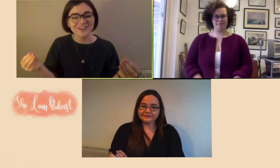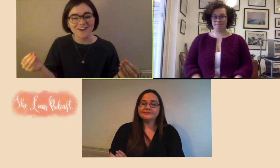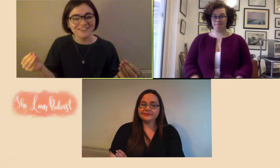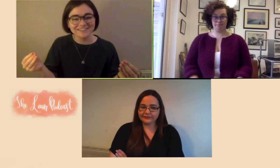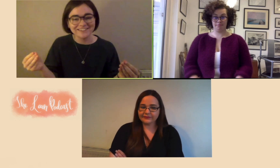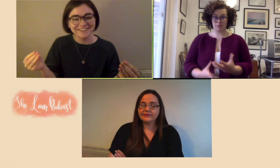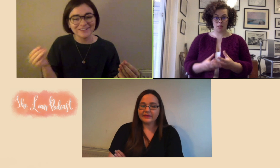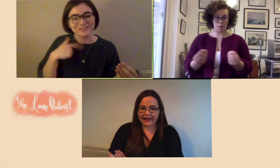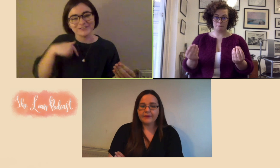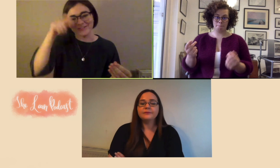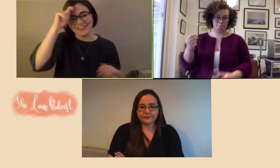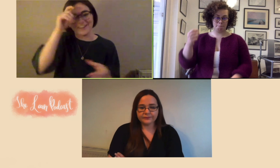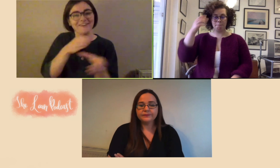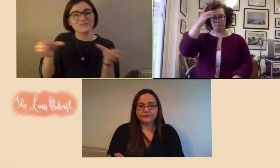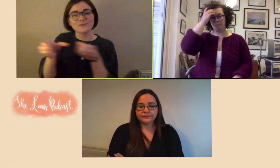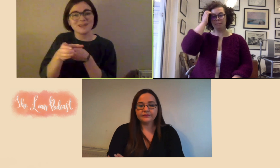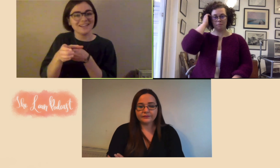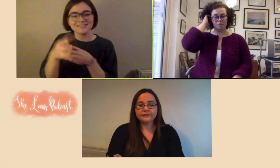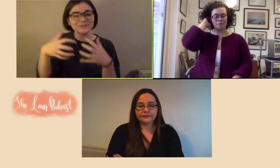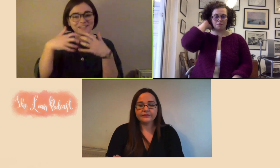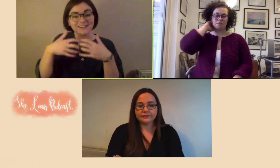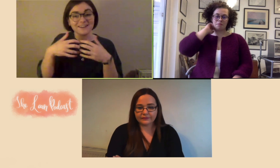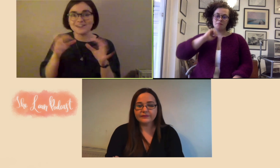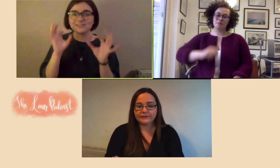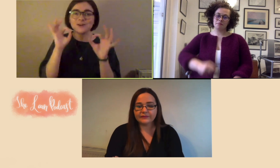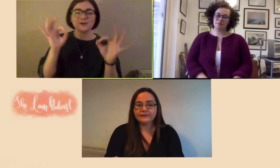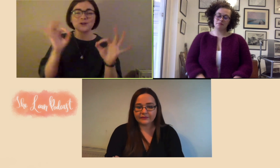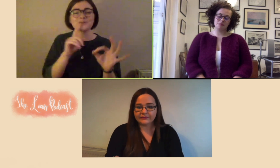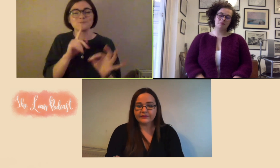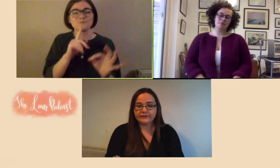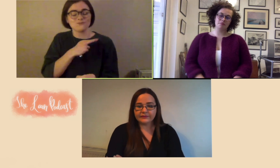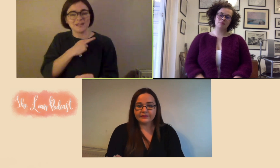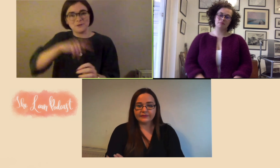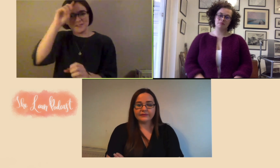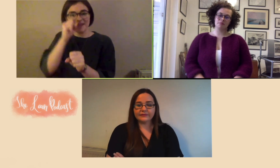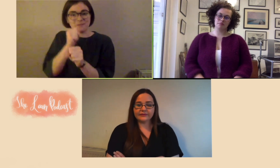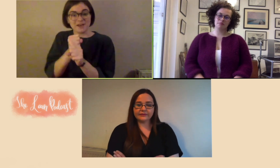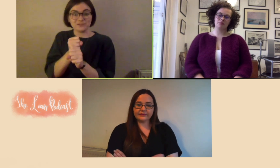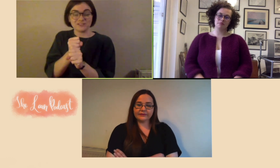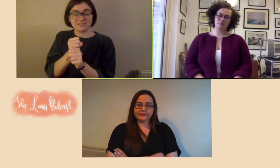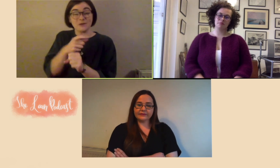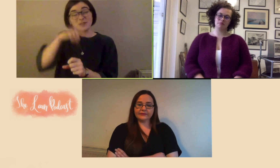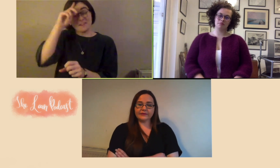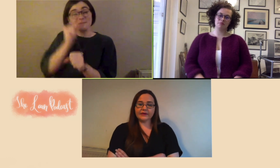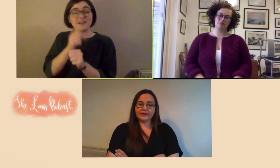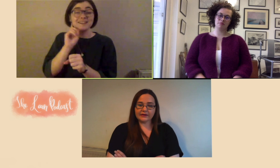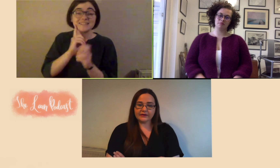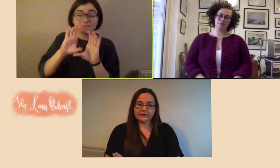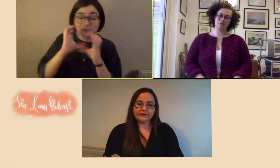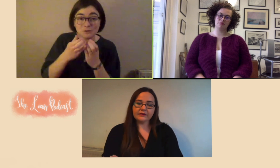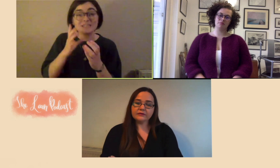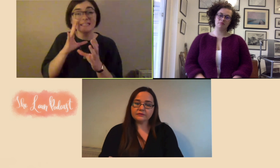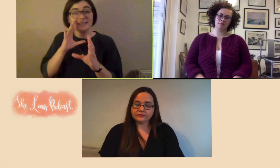So now that everything is remote, that whole human connection is now disappeared. So you might think, oh, it's brilliant that we can do things, you know,